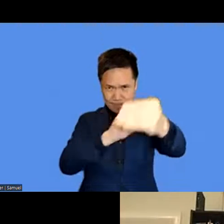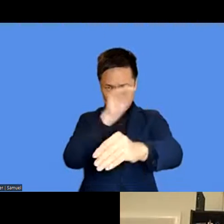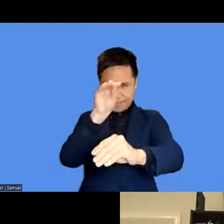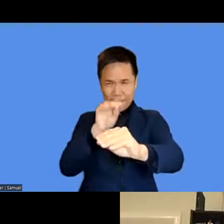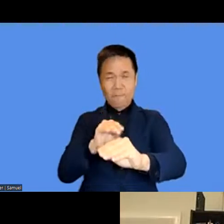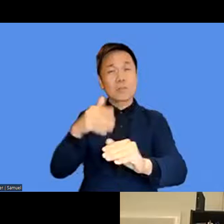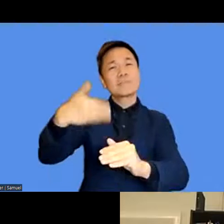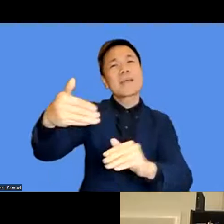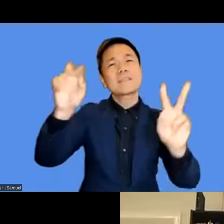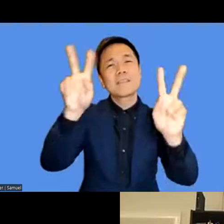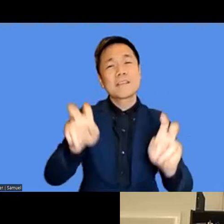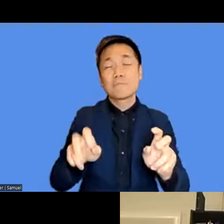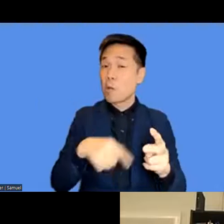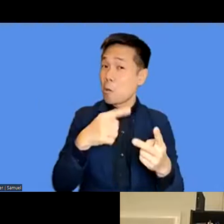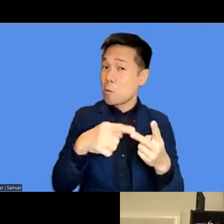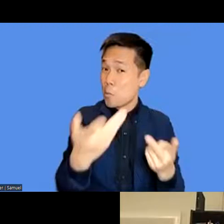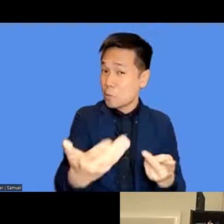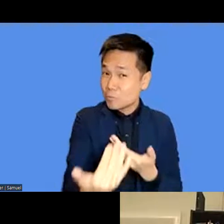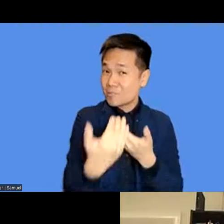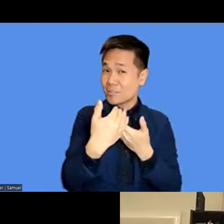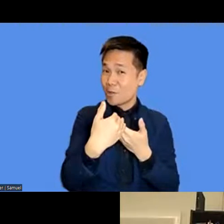and we would be very happy to partner with you.